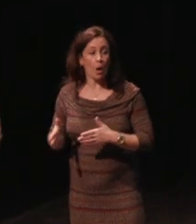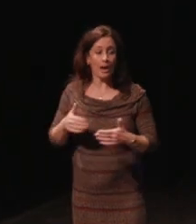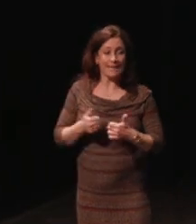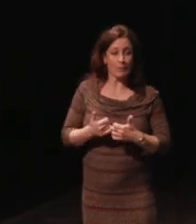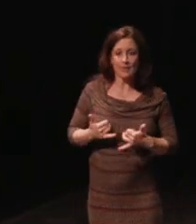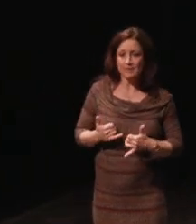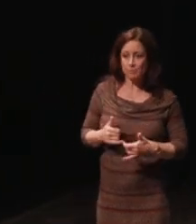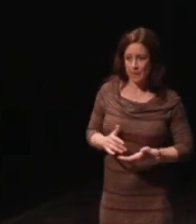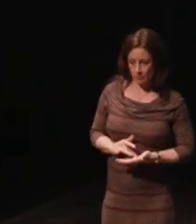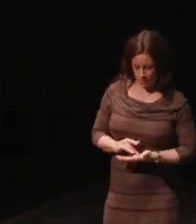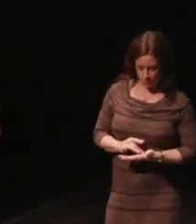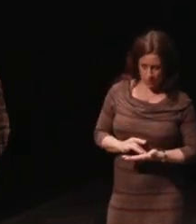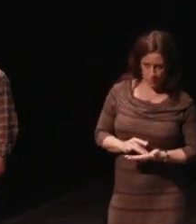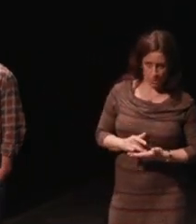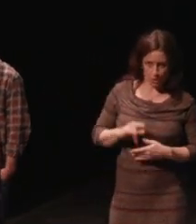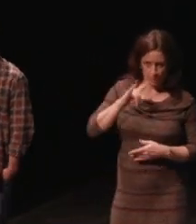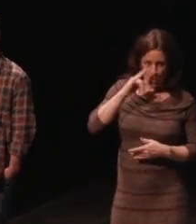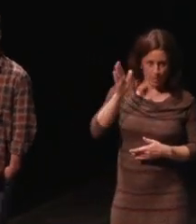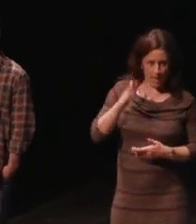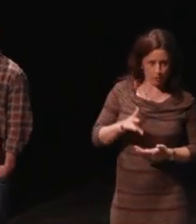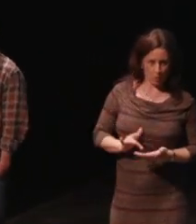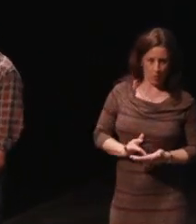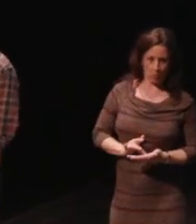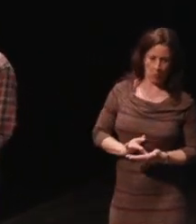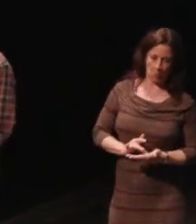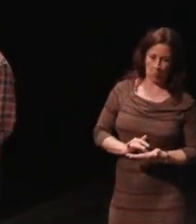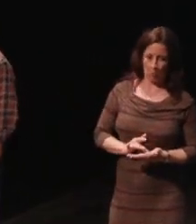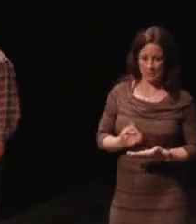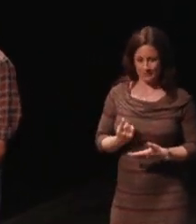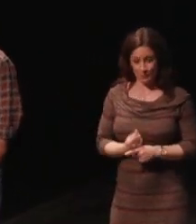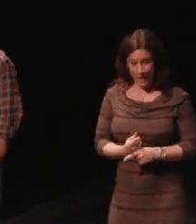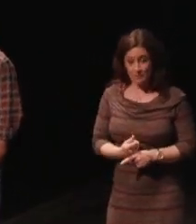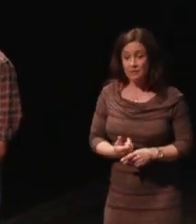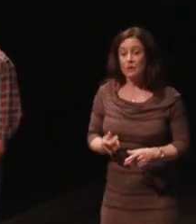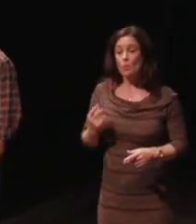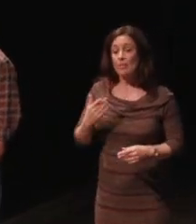One thing that we're going to try to do more in the future,